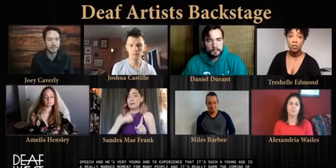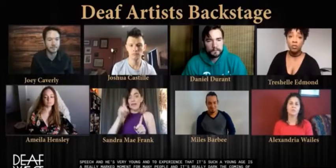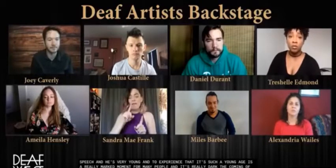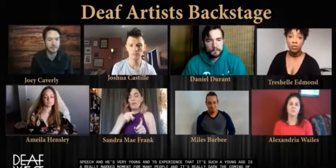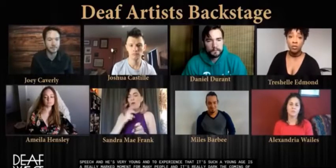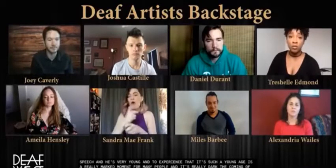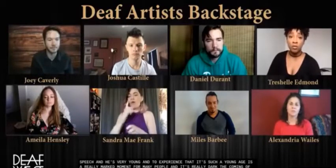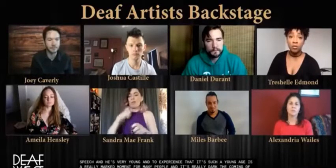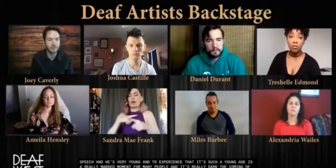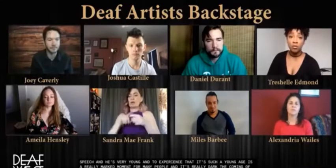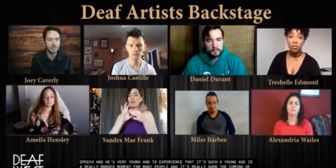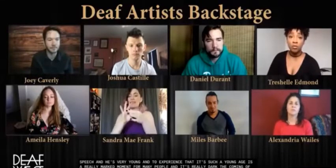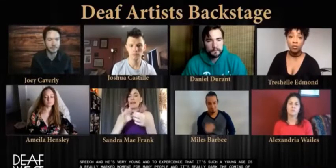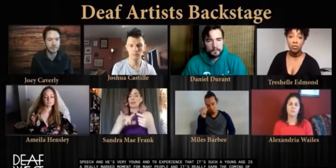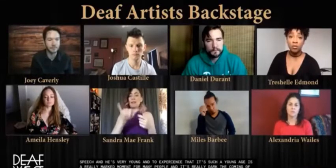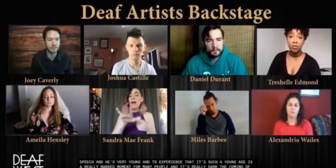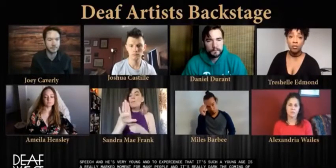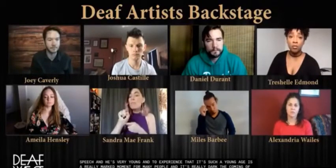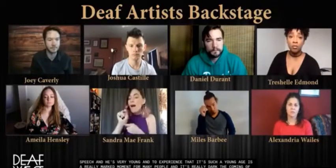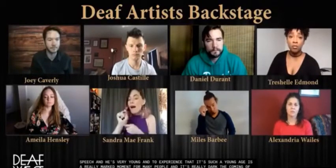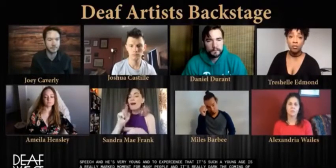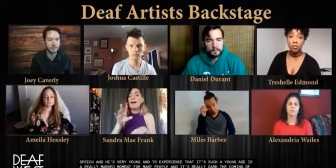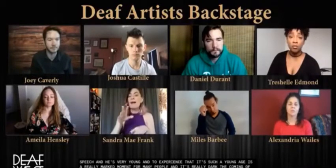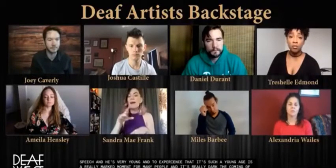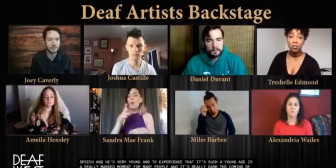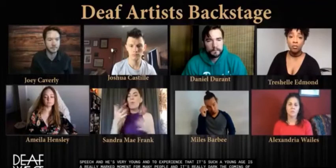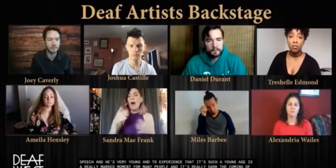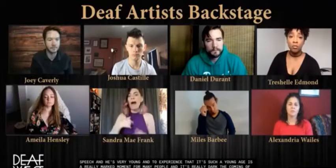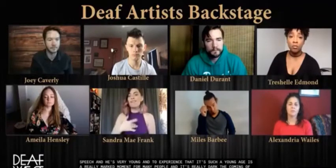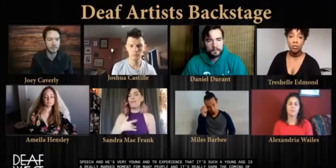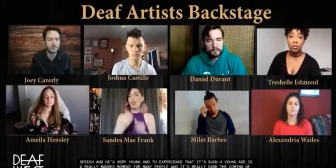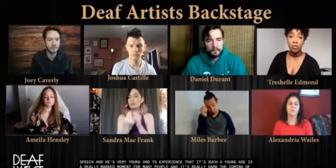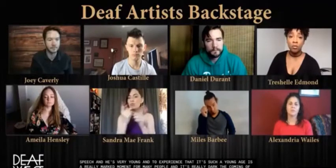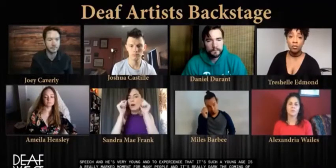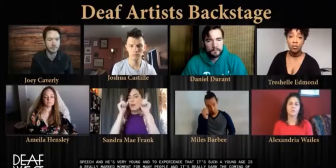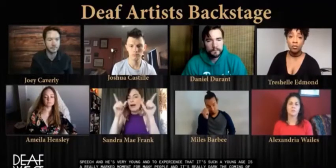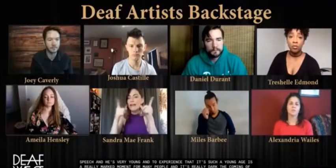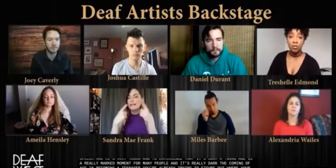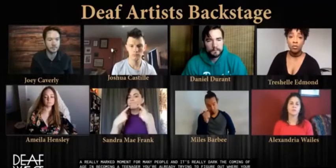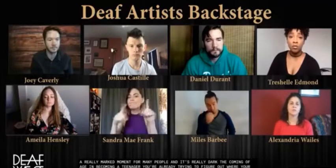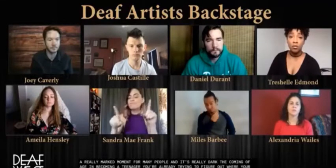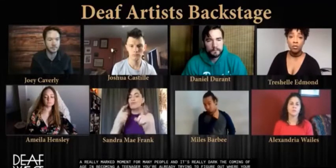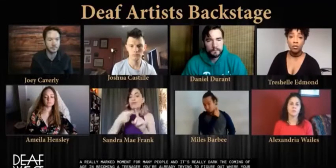the parents who already signed still struggle.